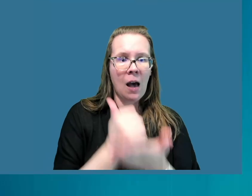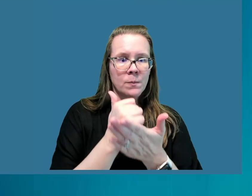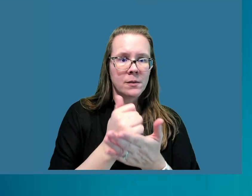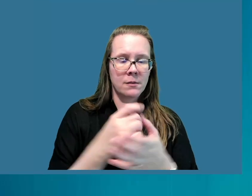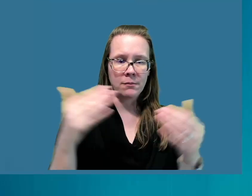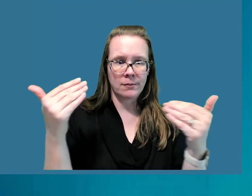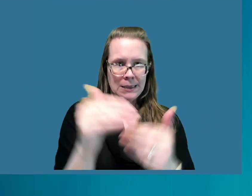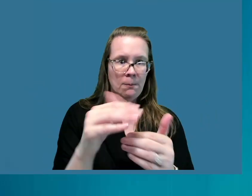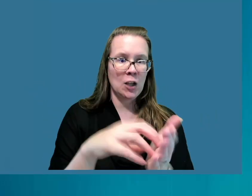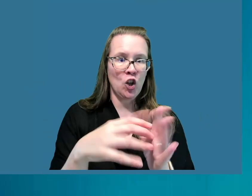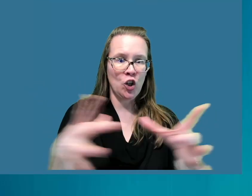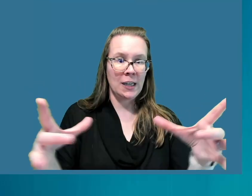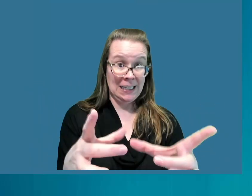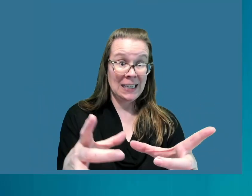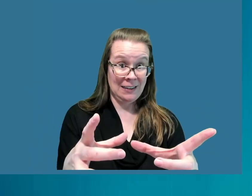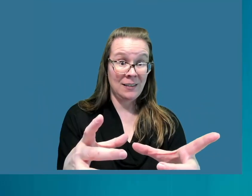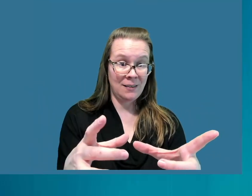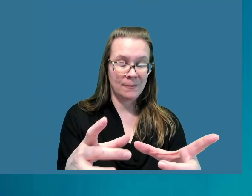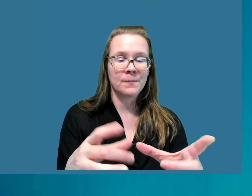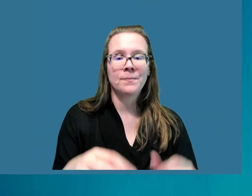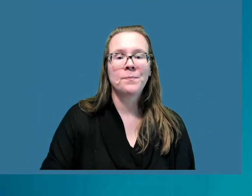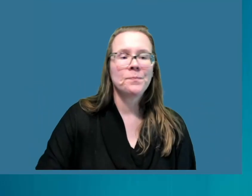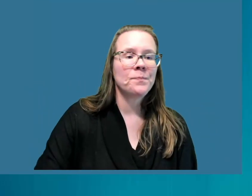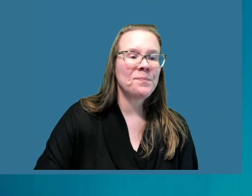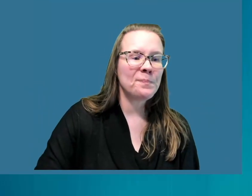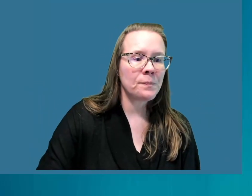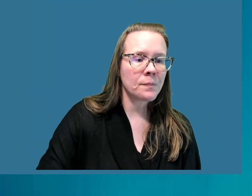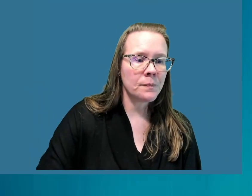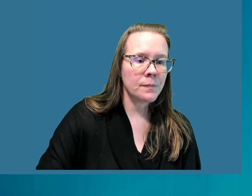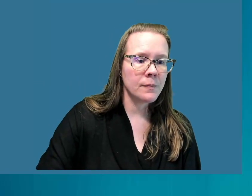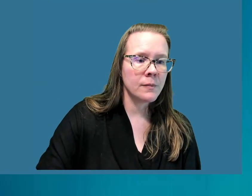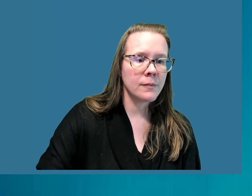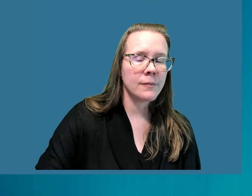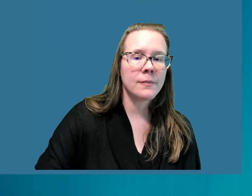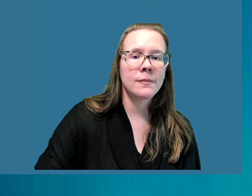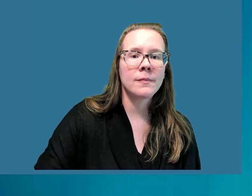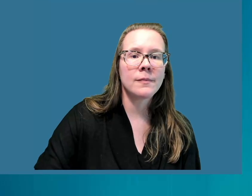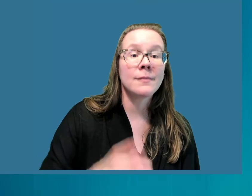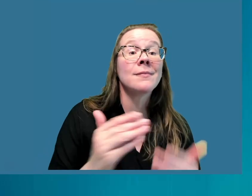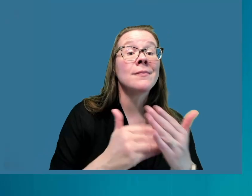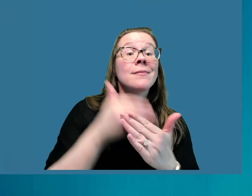do the outline first, the edges of your cookie will just look a lot more polished and smooth.